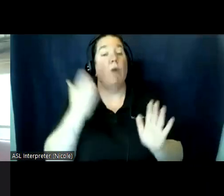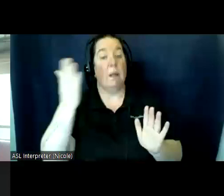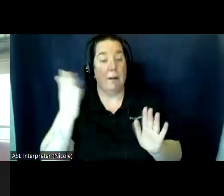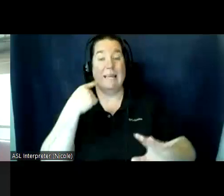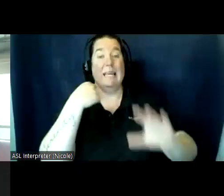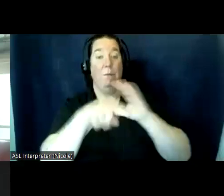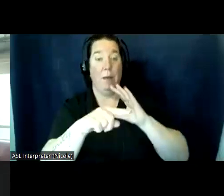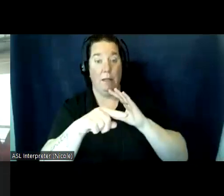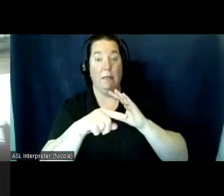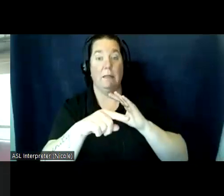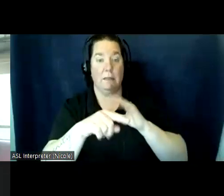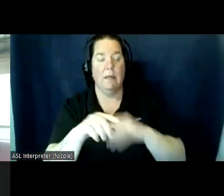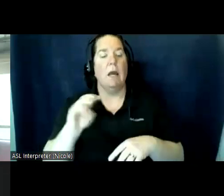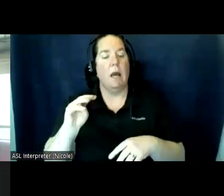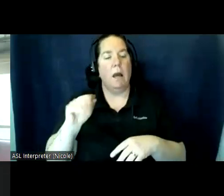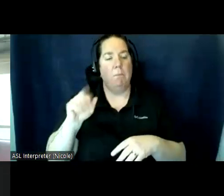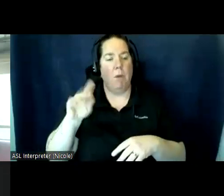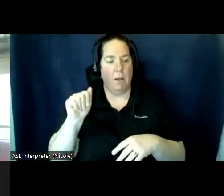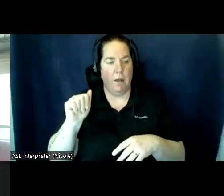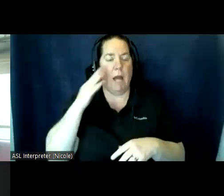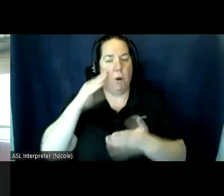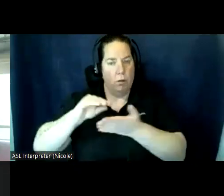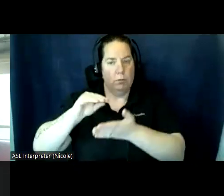to me or I know Martha's gonna document some of this. But it would be great to have your email and